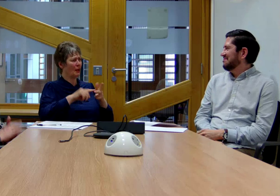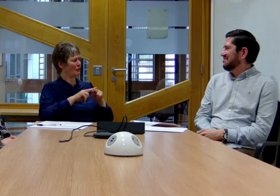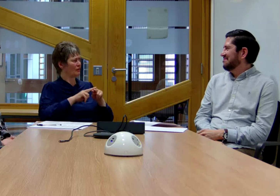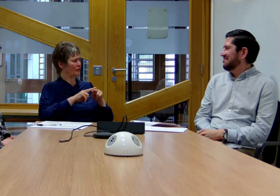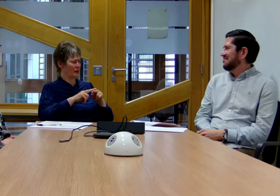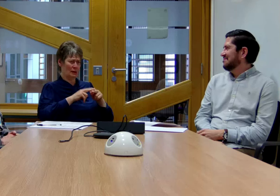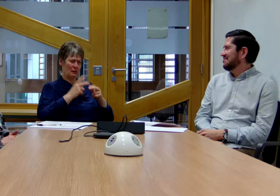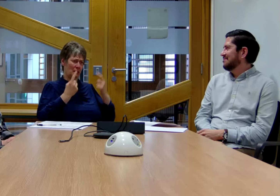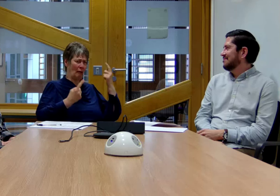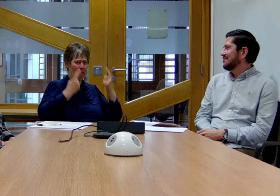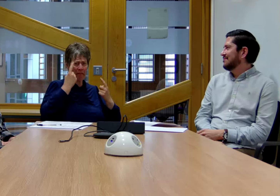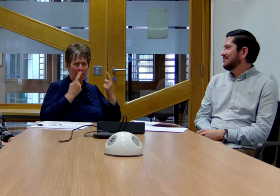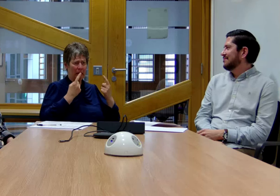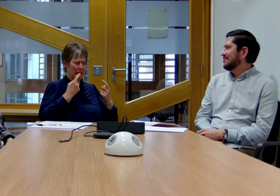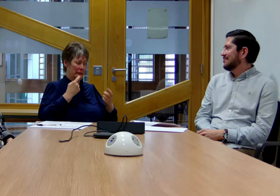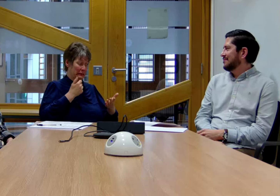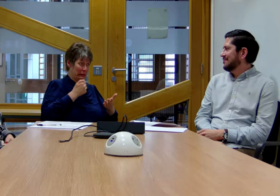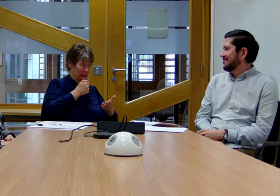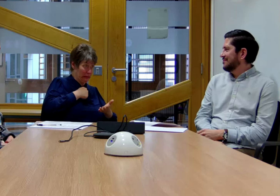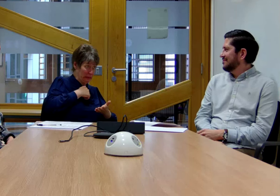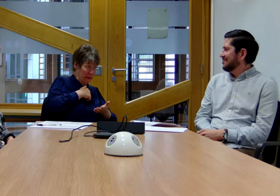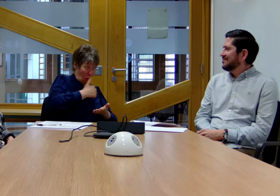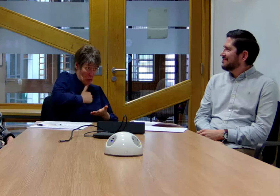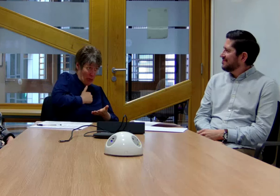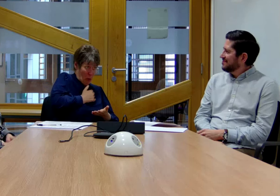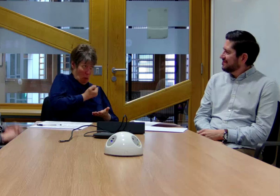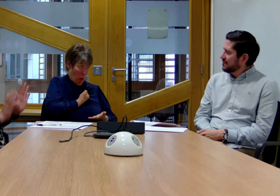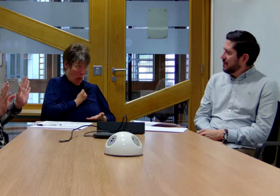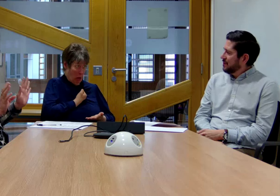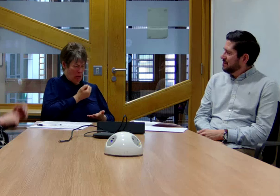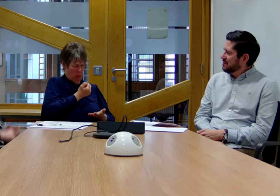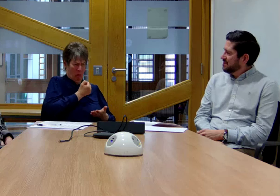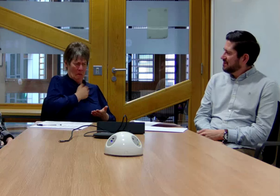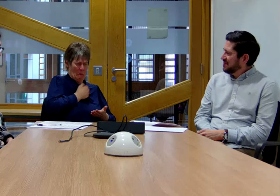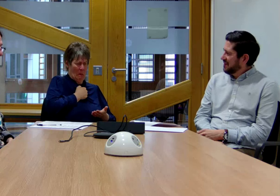So yeah, definitely, I think if you worry too much about about being correct and about